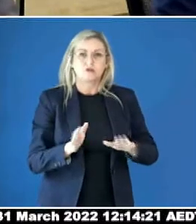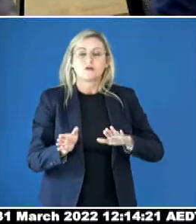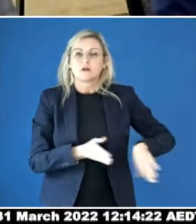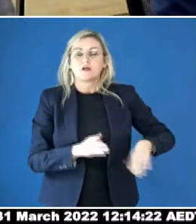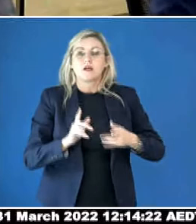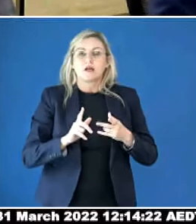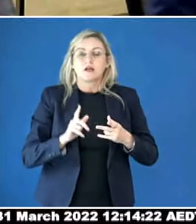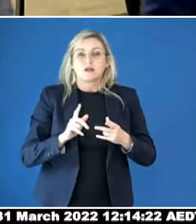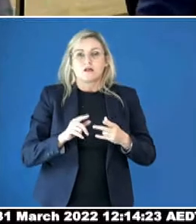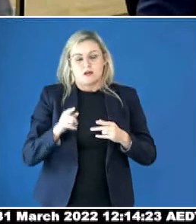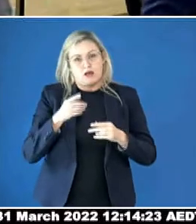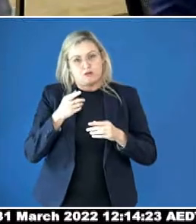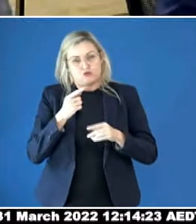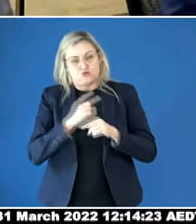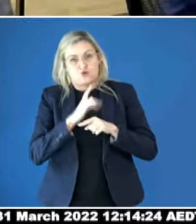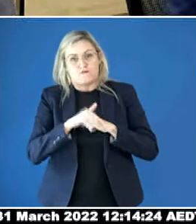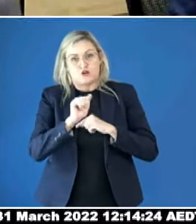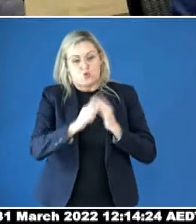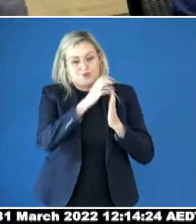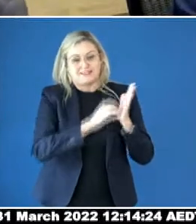your statement, paragraph 79.